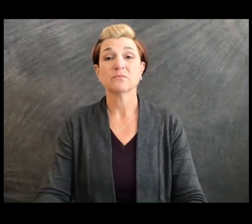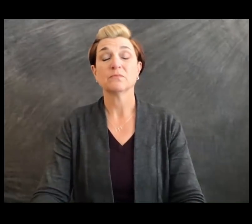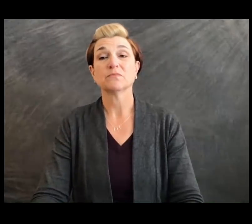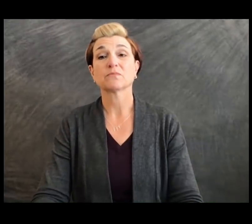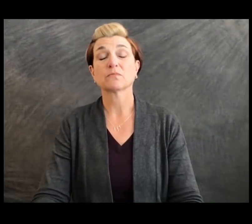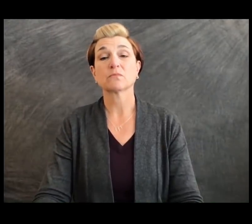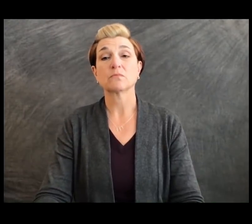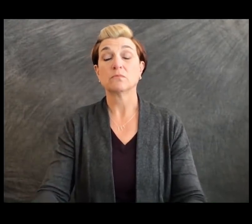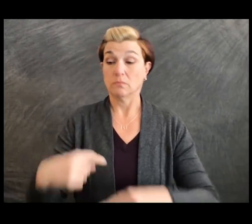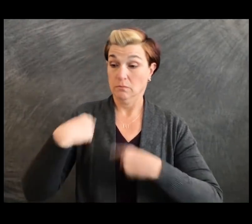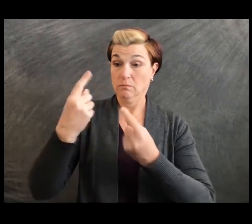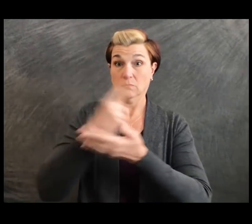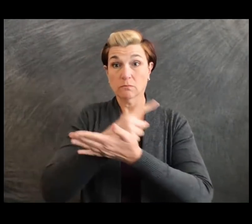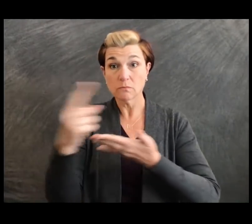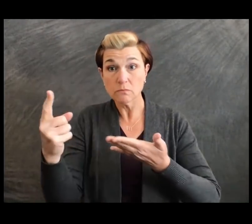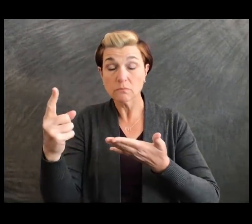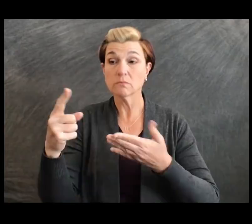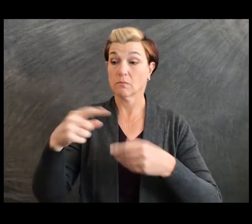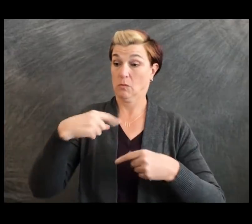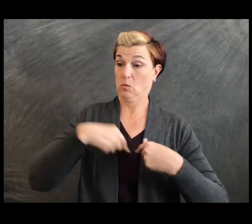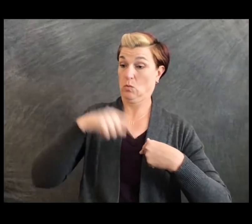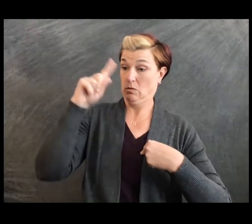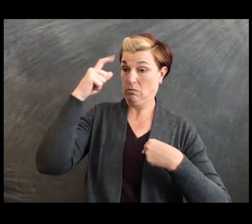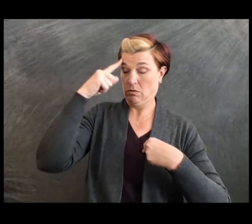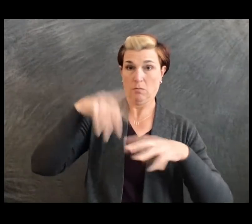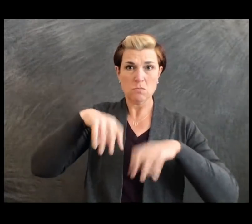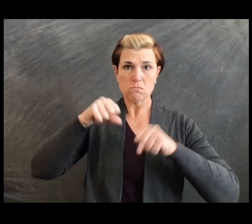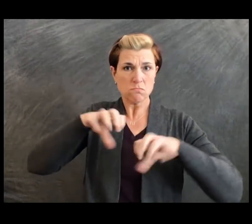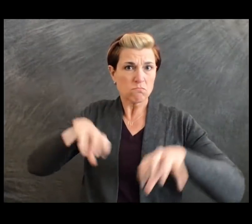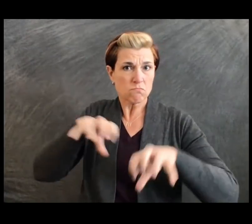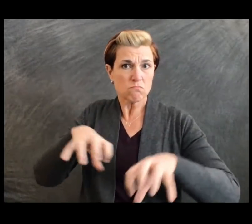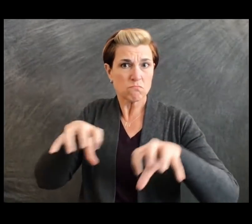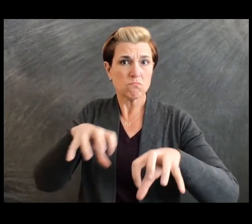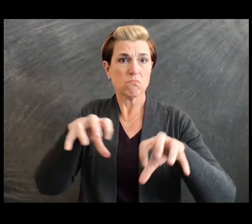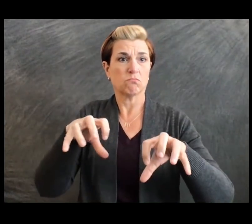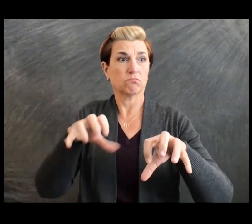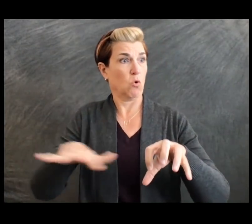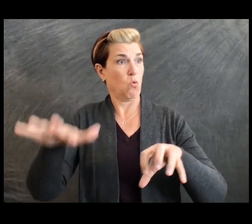and of great national solidarity people are getting along we're getting along